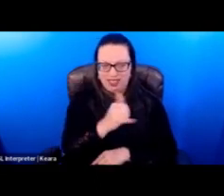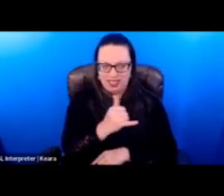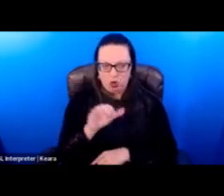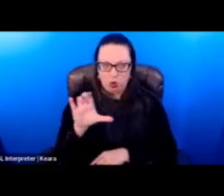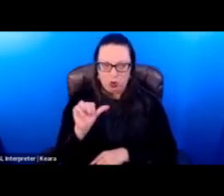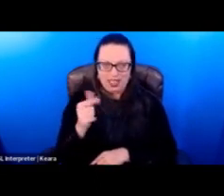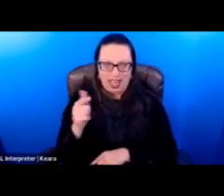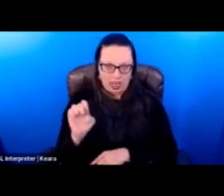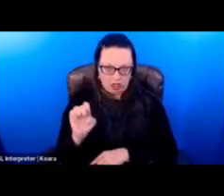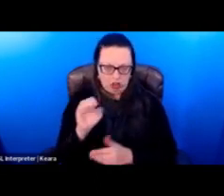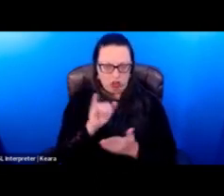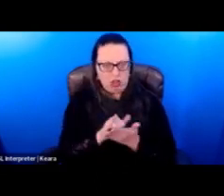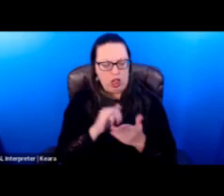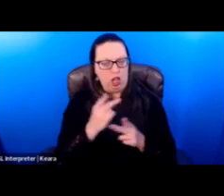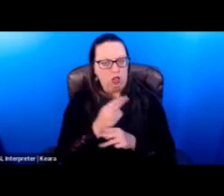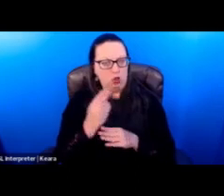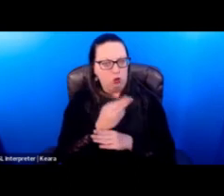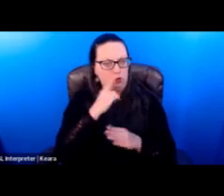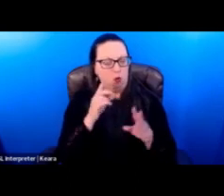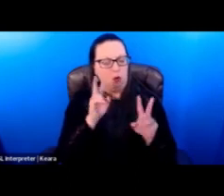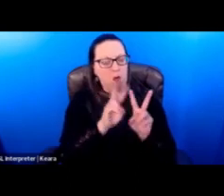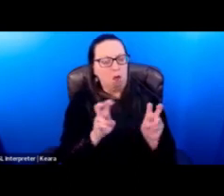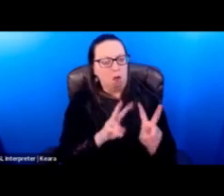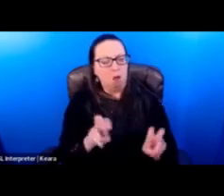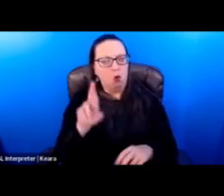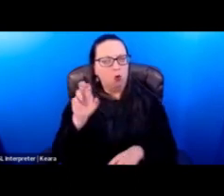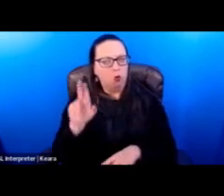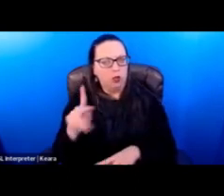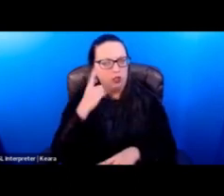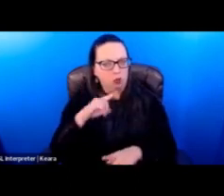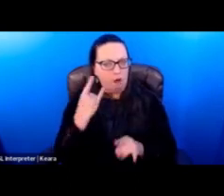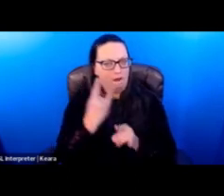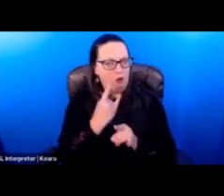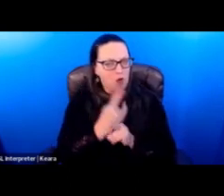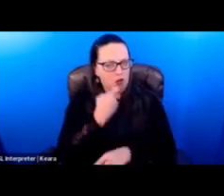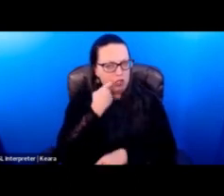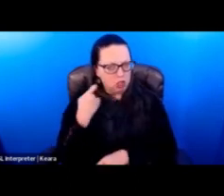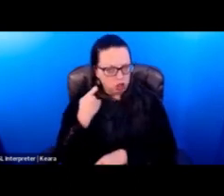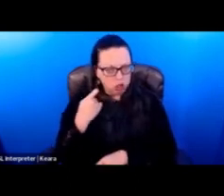is used to assess risk of alcohol addiction. And on the right in the green is the